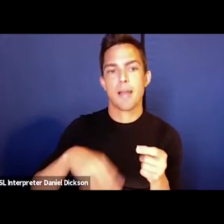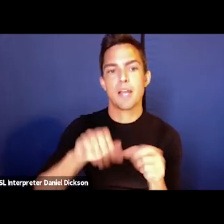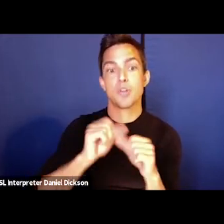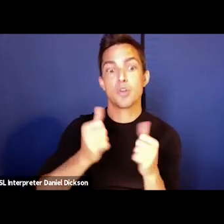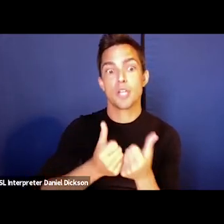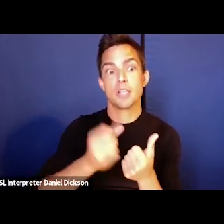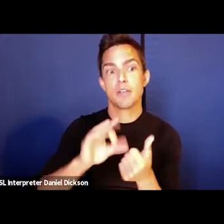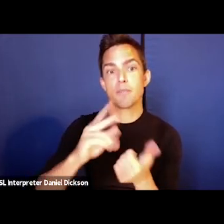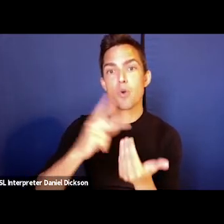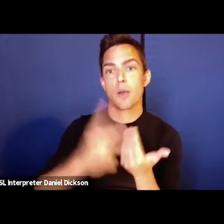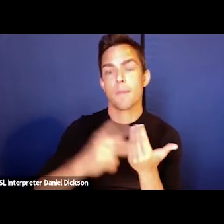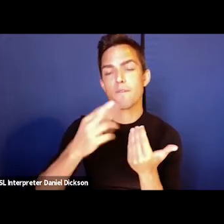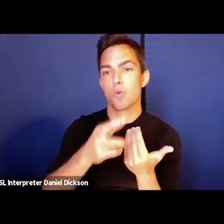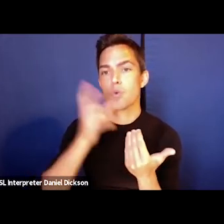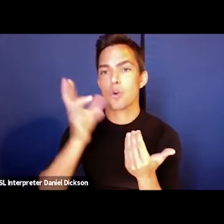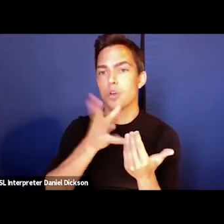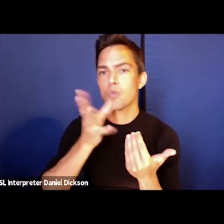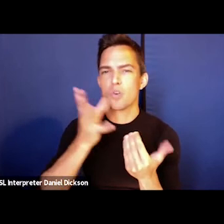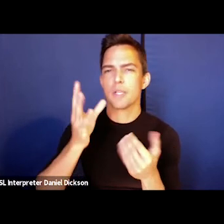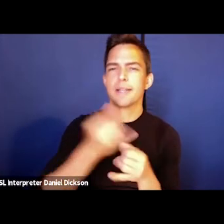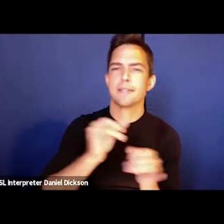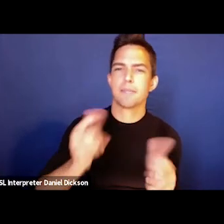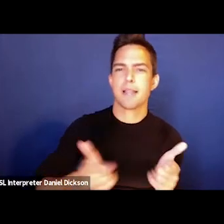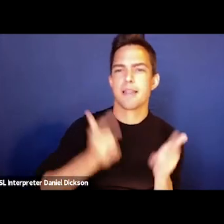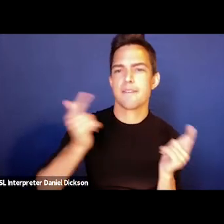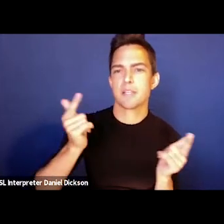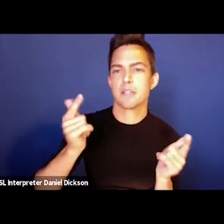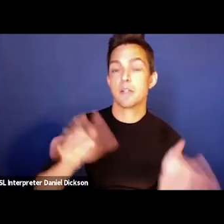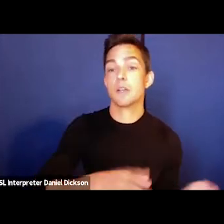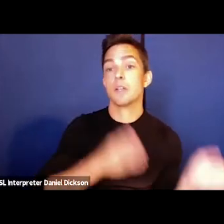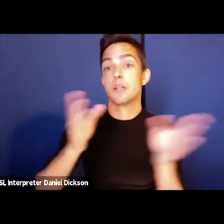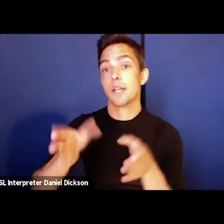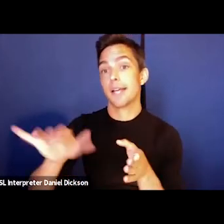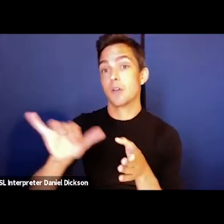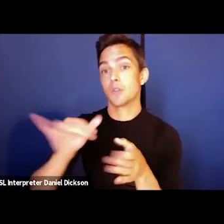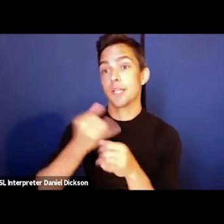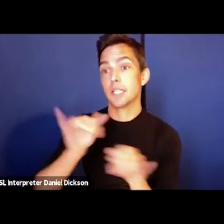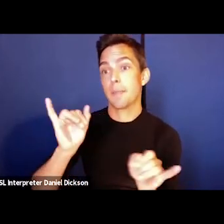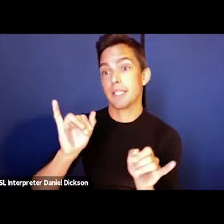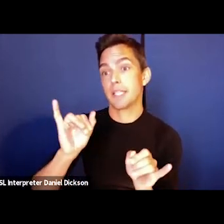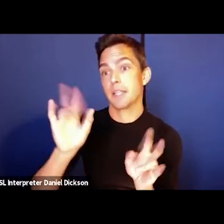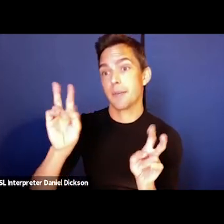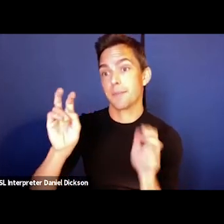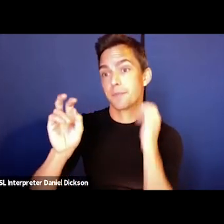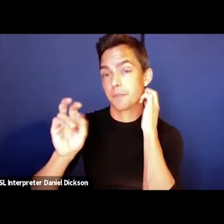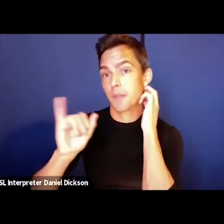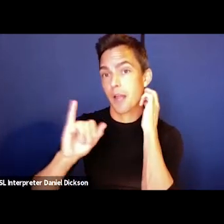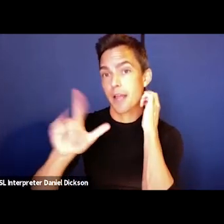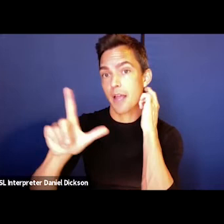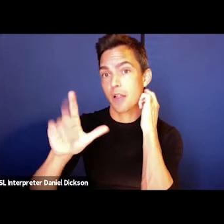Programs for Rural Independent Living and the Independent or ILRU which the